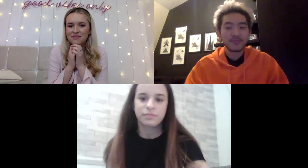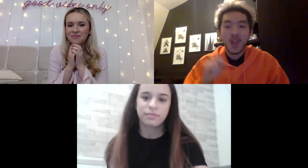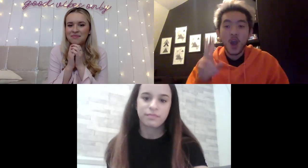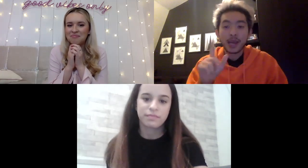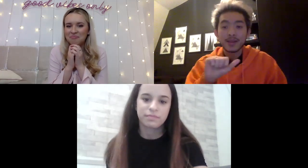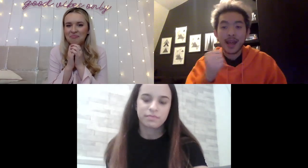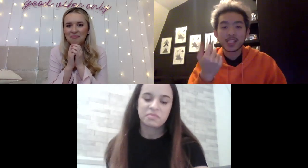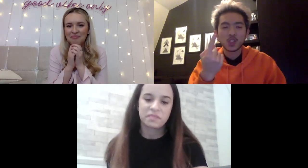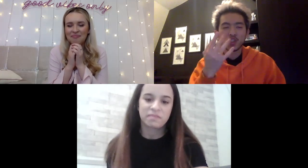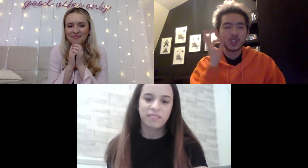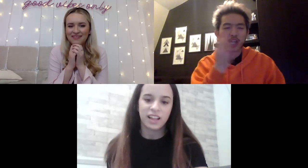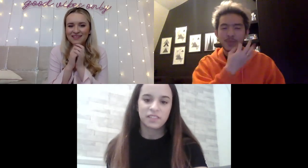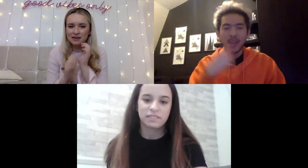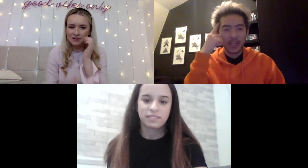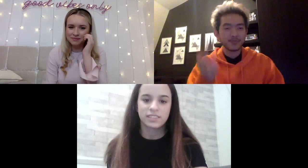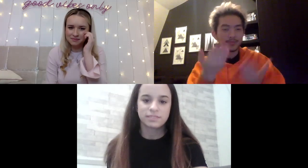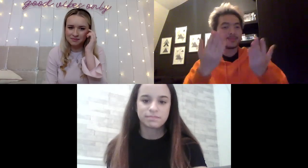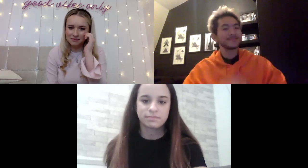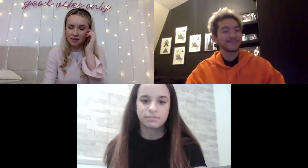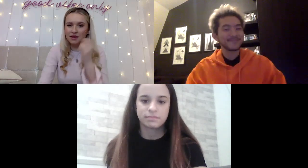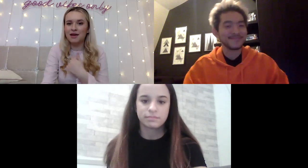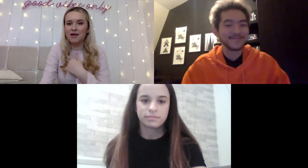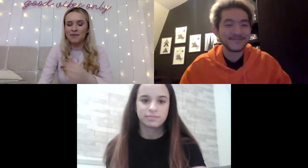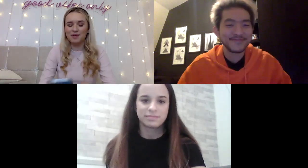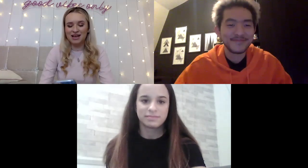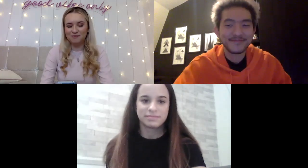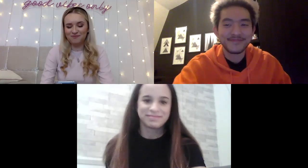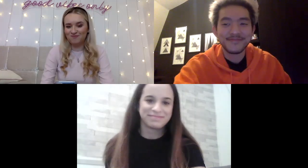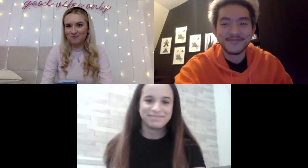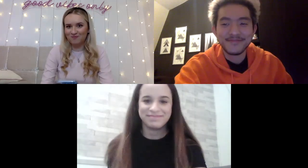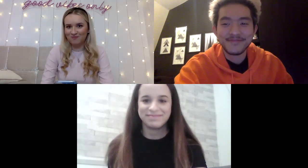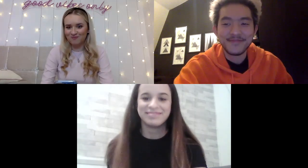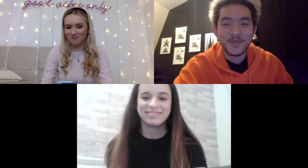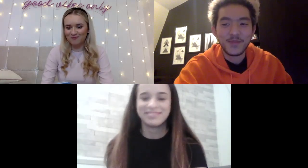B: So I think it's Jasmine's turn Jas: Okay...